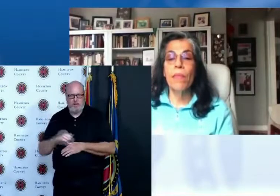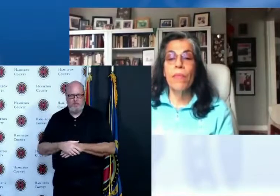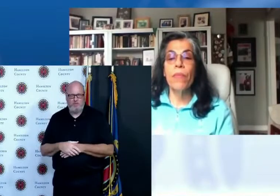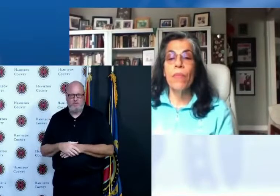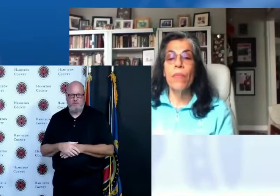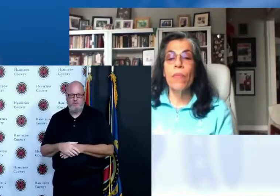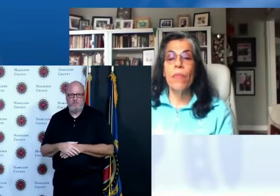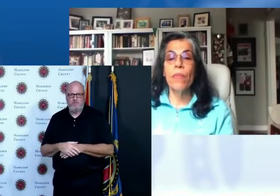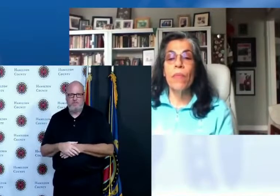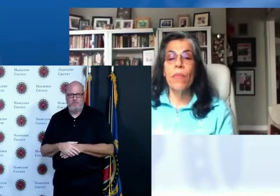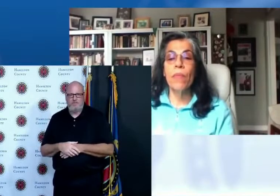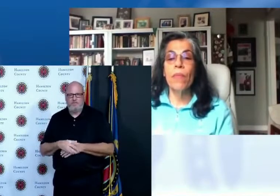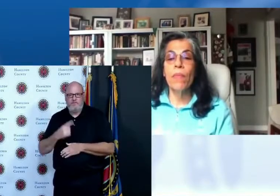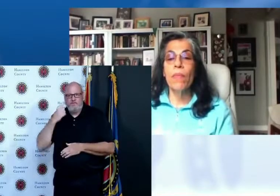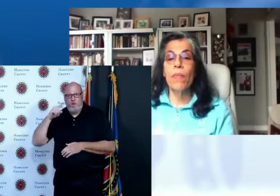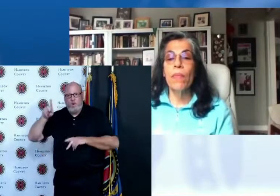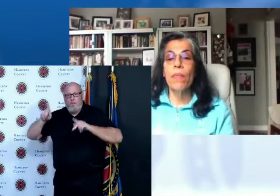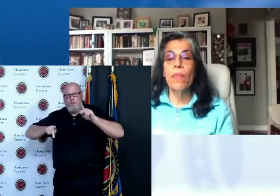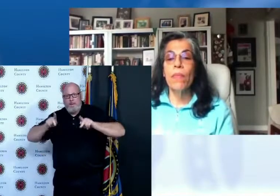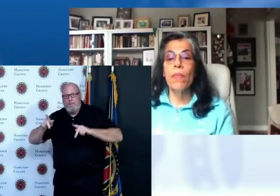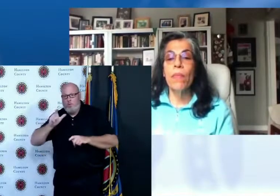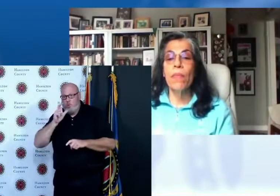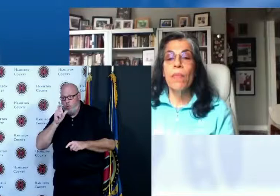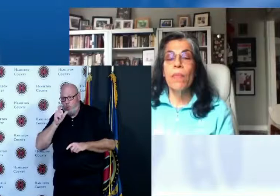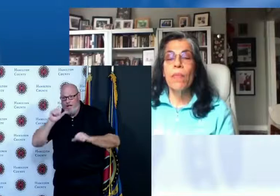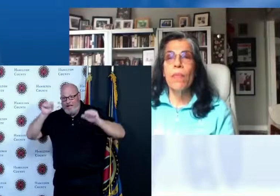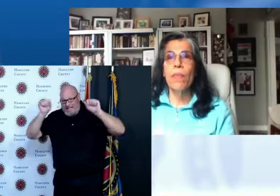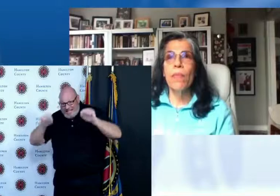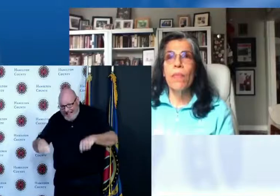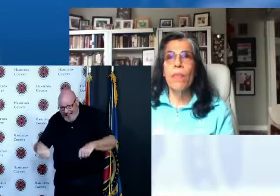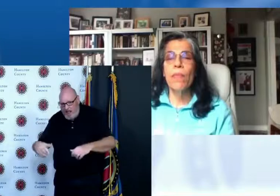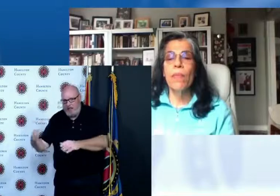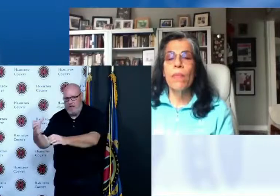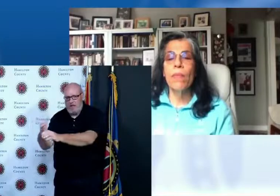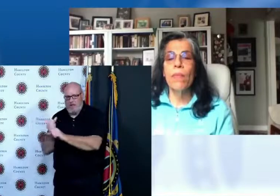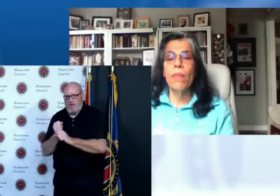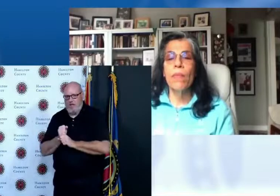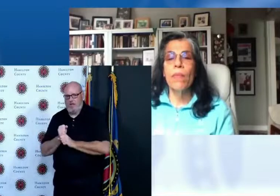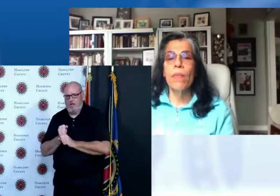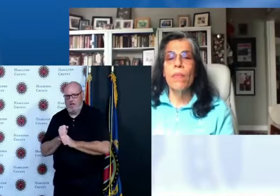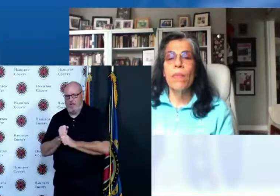recipients so they remove individuals that are under the age of 15. so those the the percent I